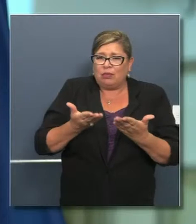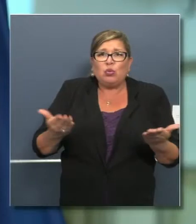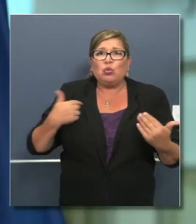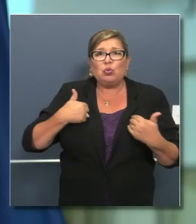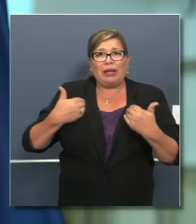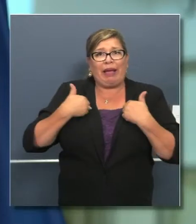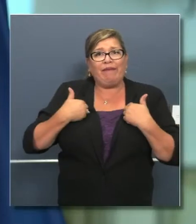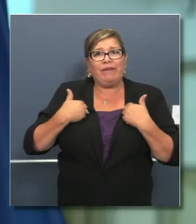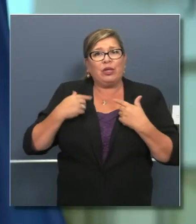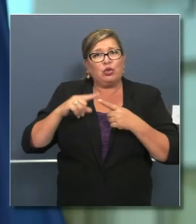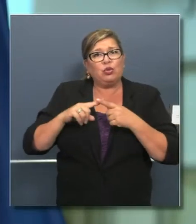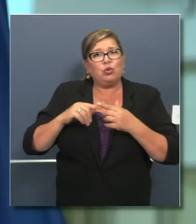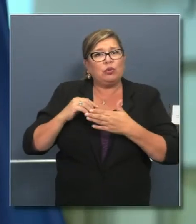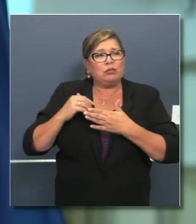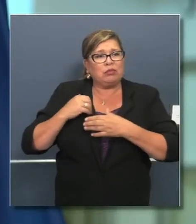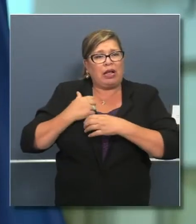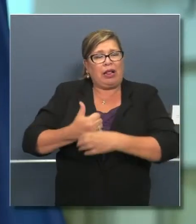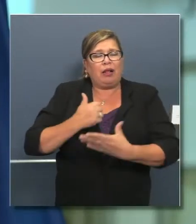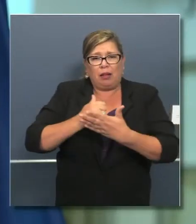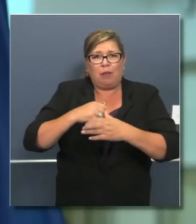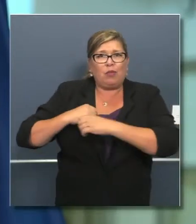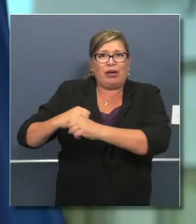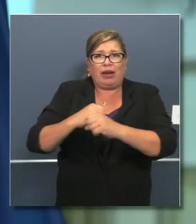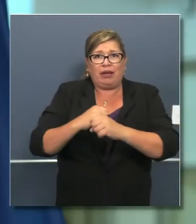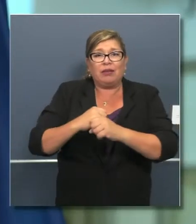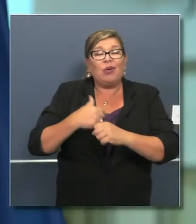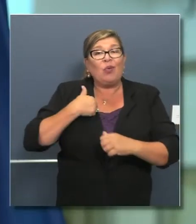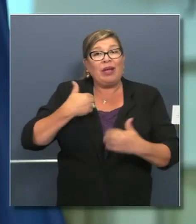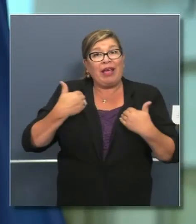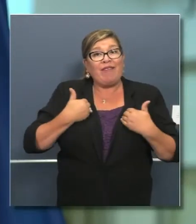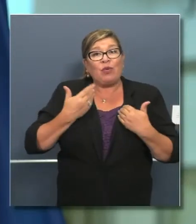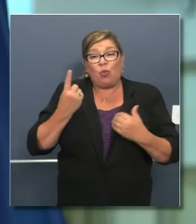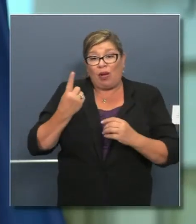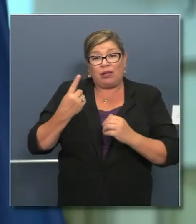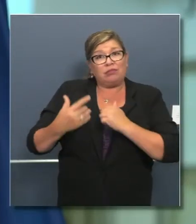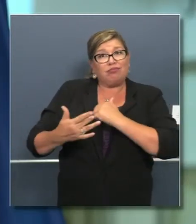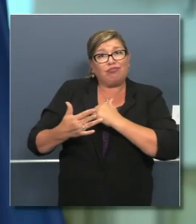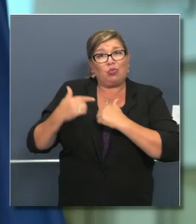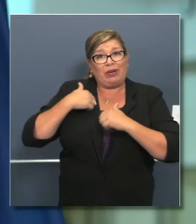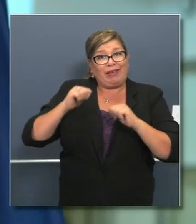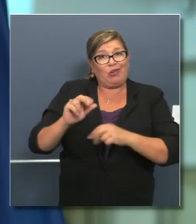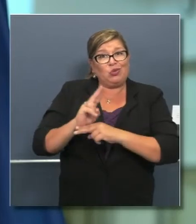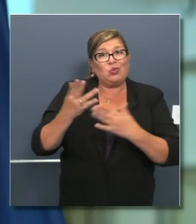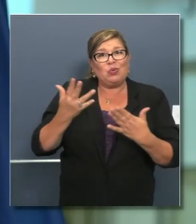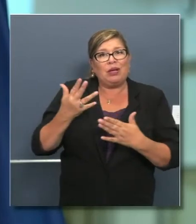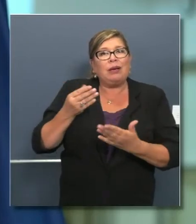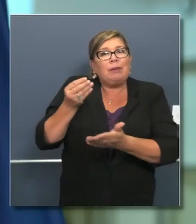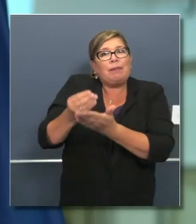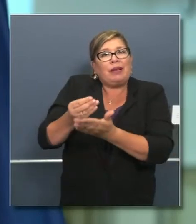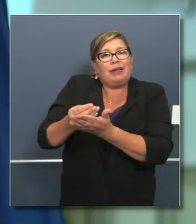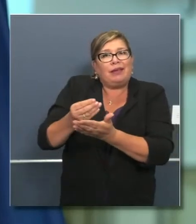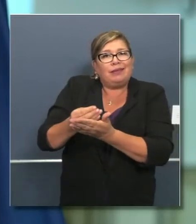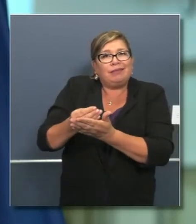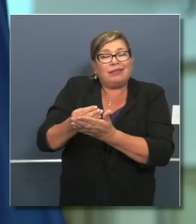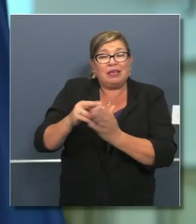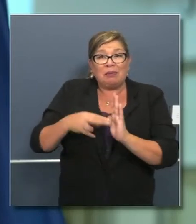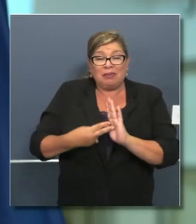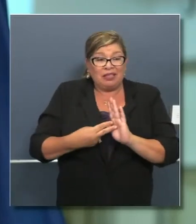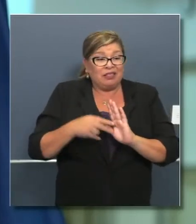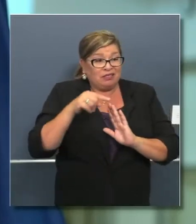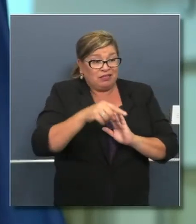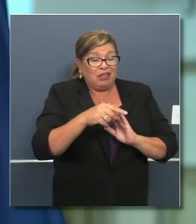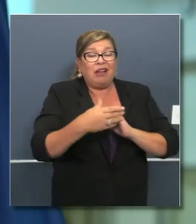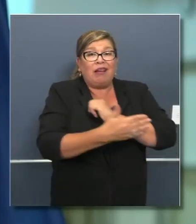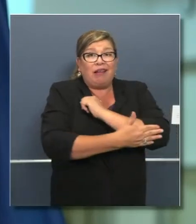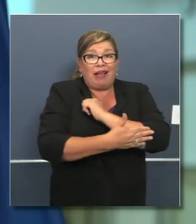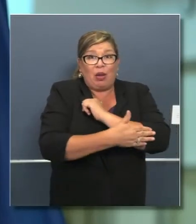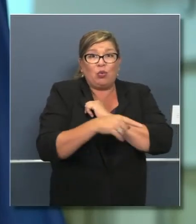tools is power the purse and if counties that have submitted that they need more state money